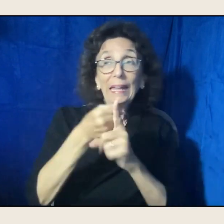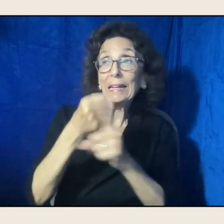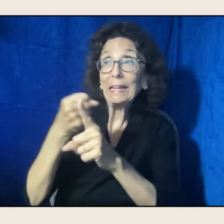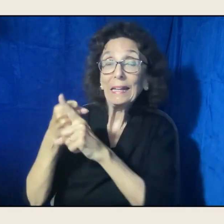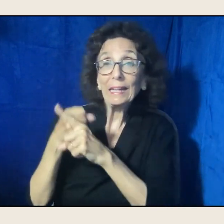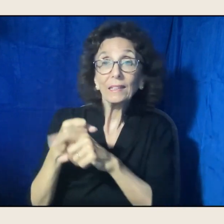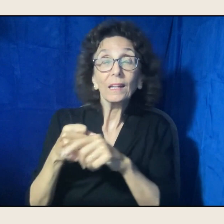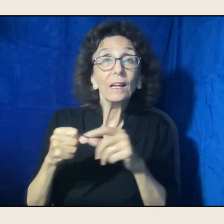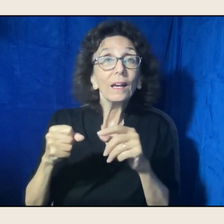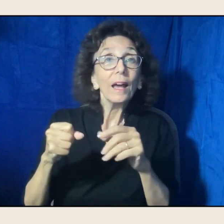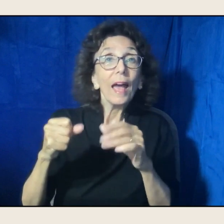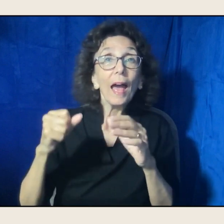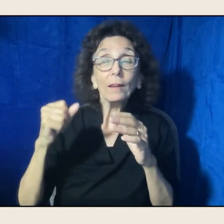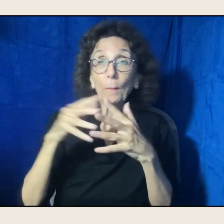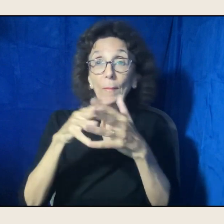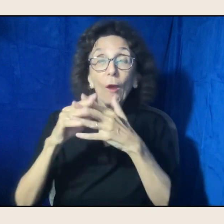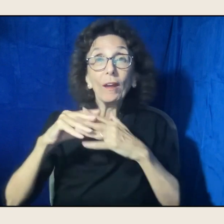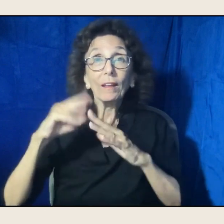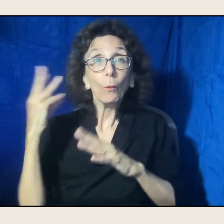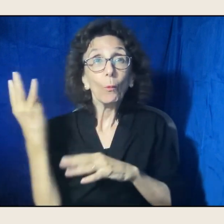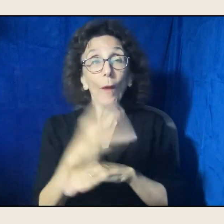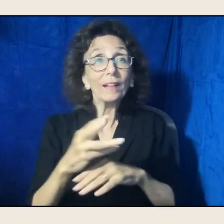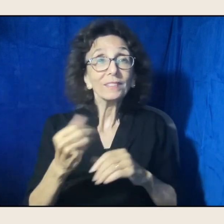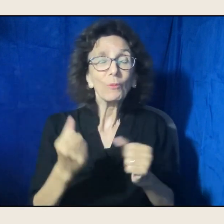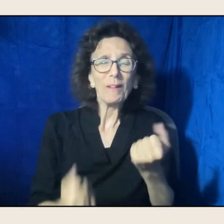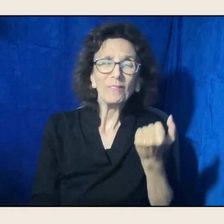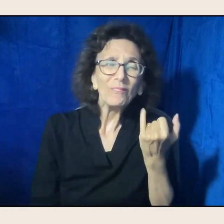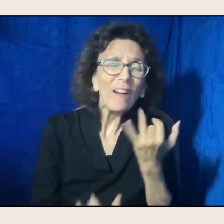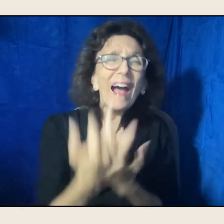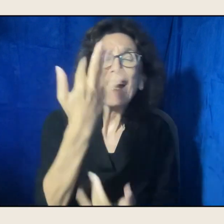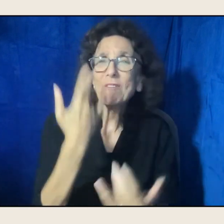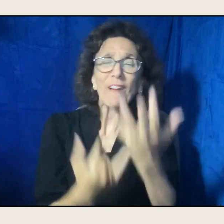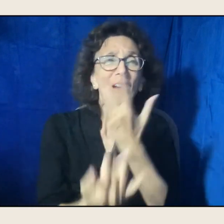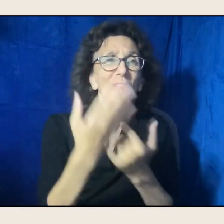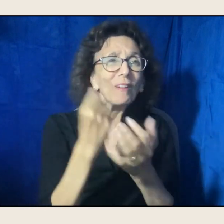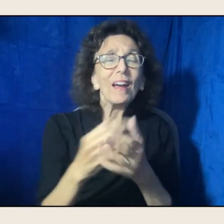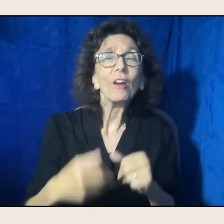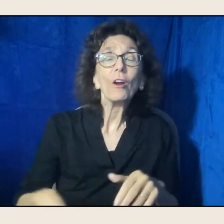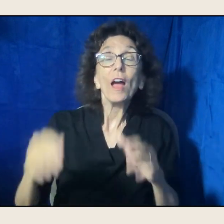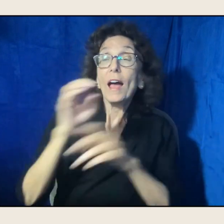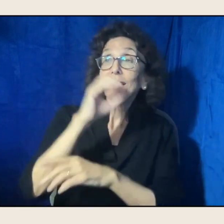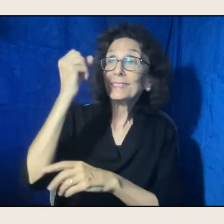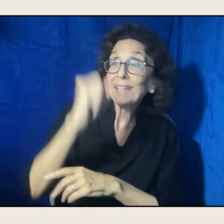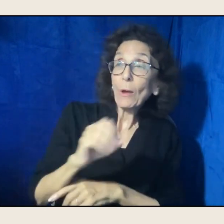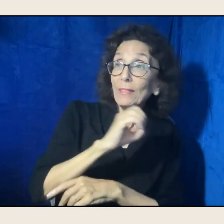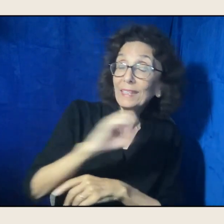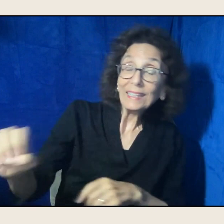Hurricanes have flooded our southern and eastern cities. The pandemic will soon enter its second year,